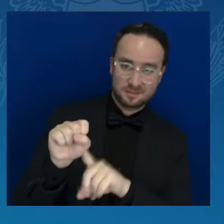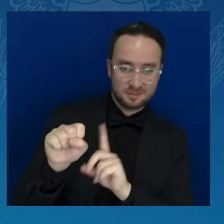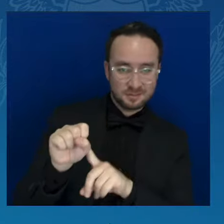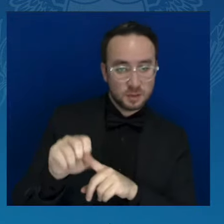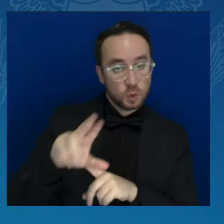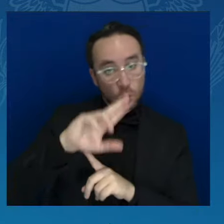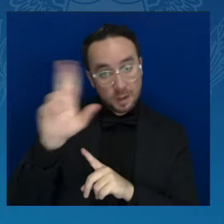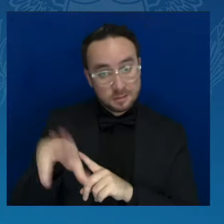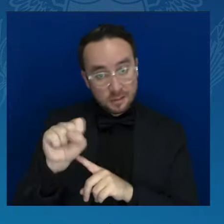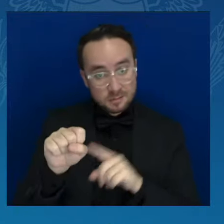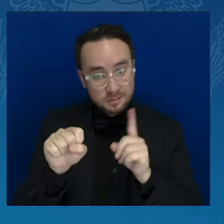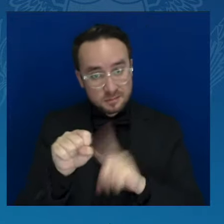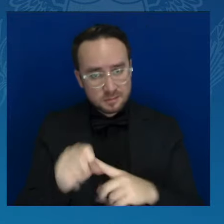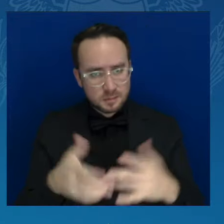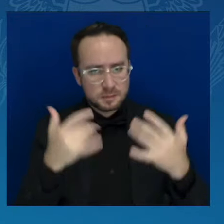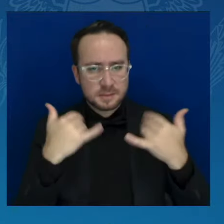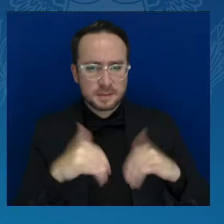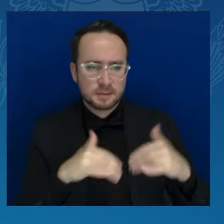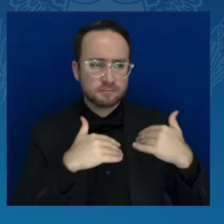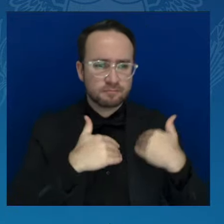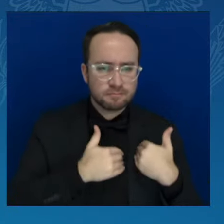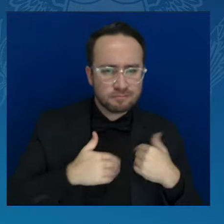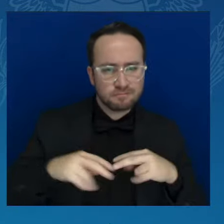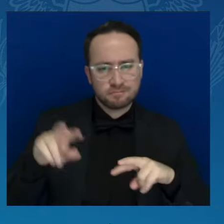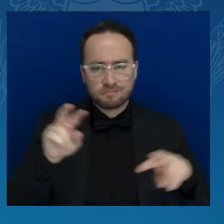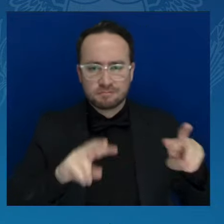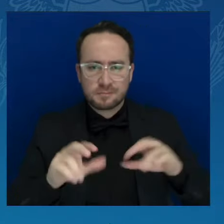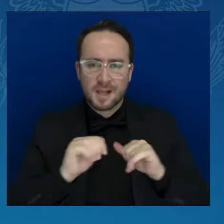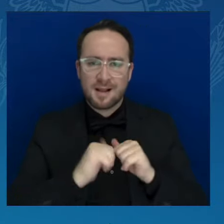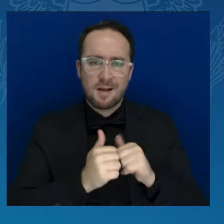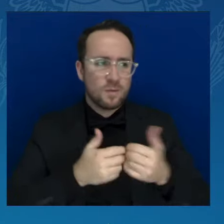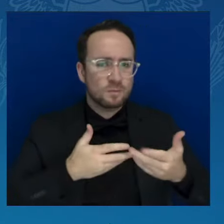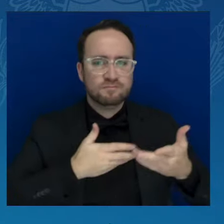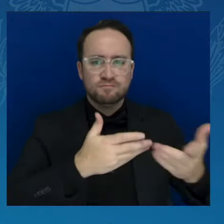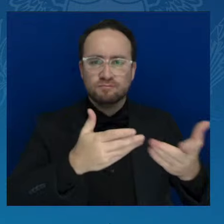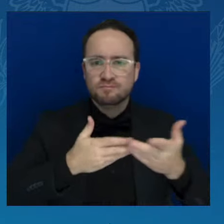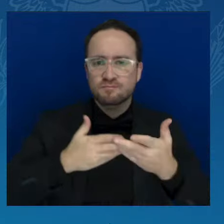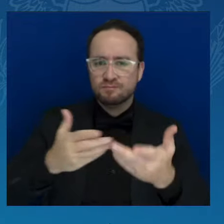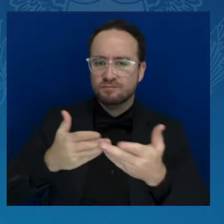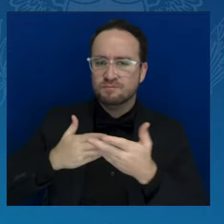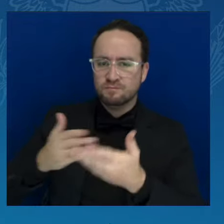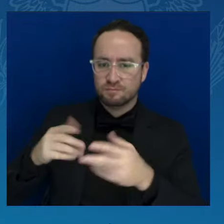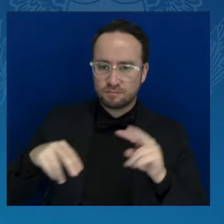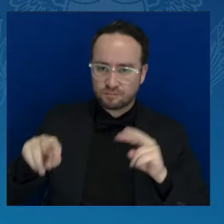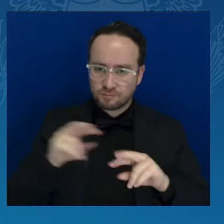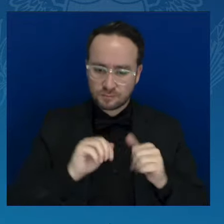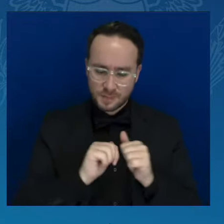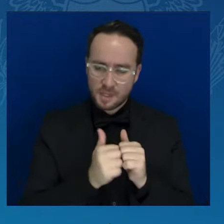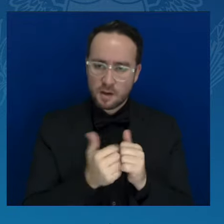That's why we've worked closely with the Vice President, the National Space Council, with the interagency